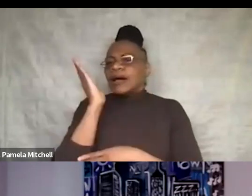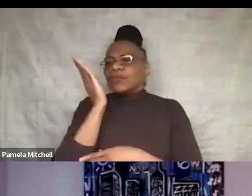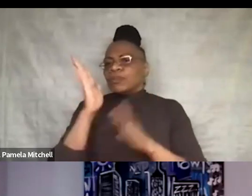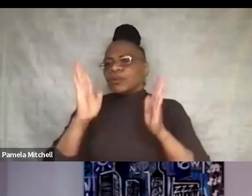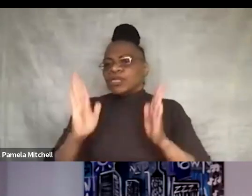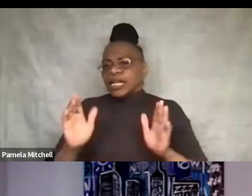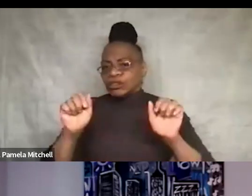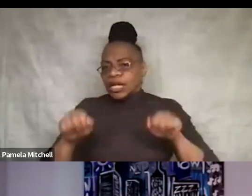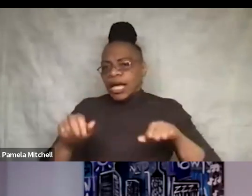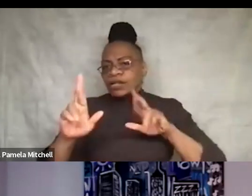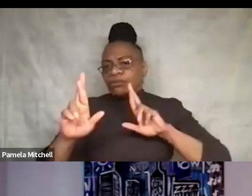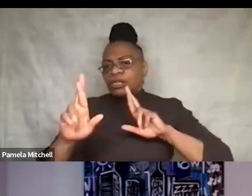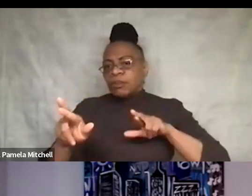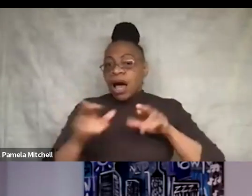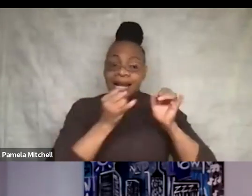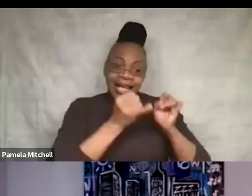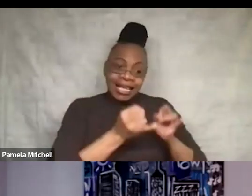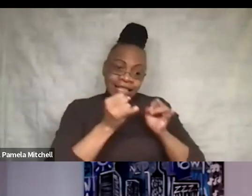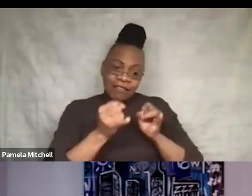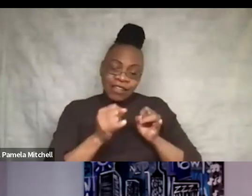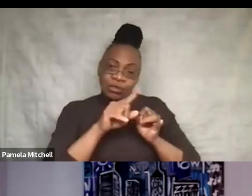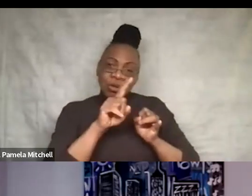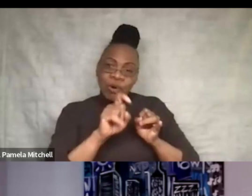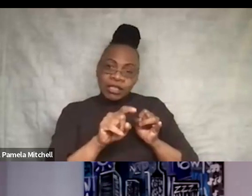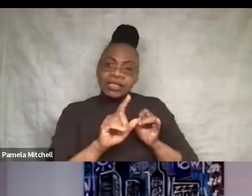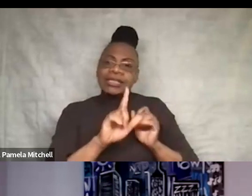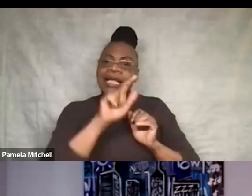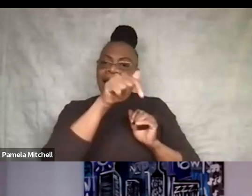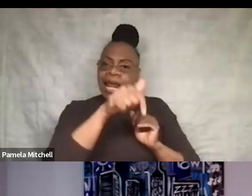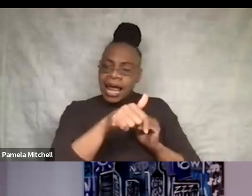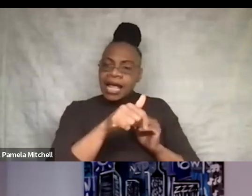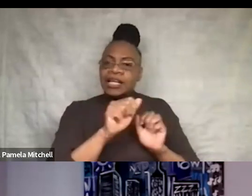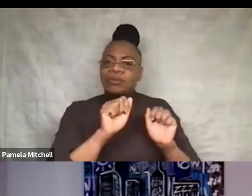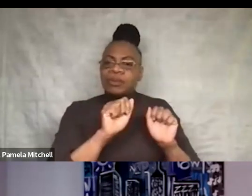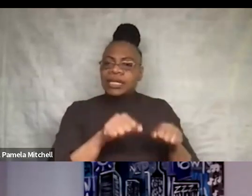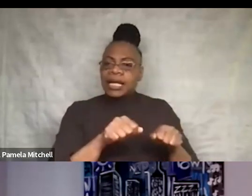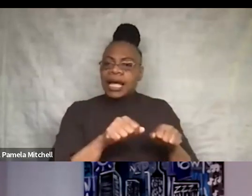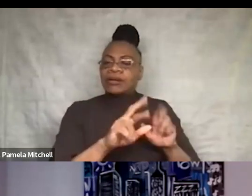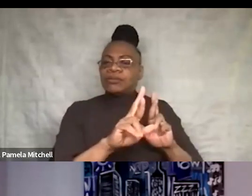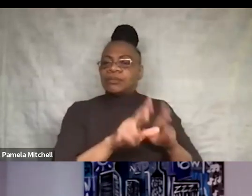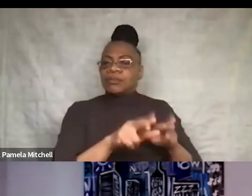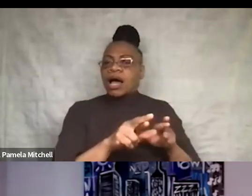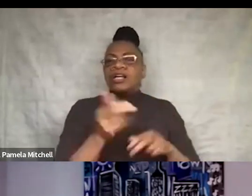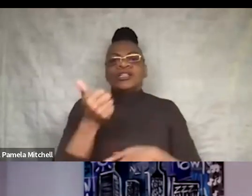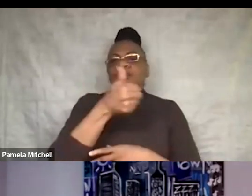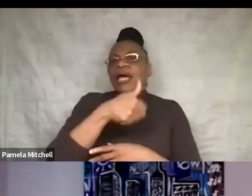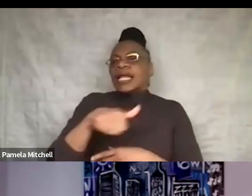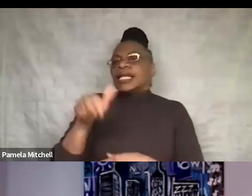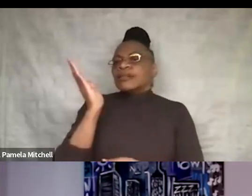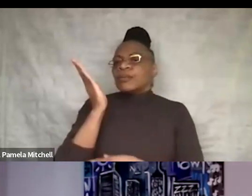If we have time, we'll get to those. And I will be monitoring the chat. So again, these ones, anyone can jump in, of our presenters, to answer.